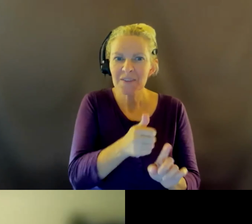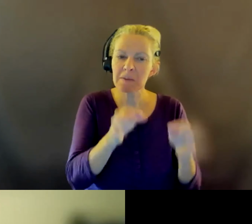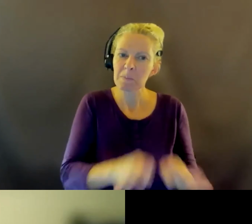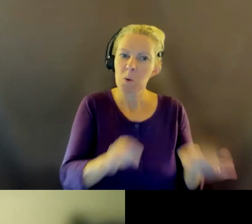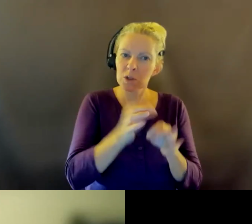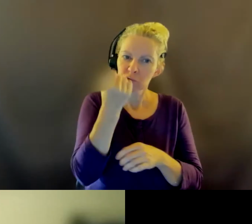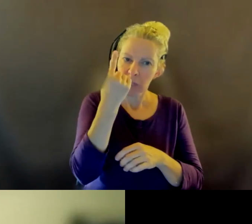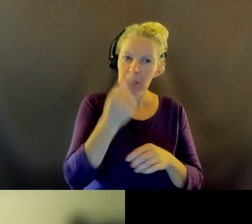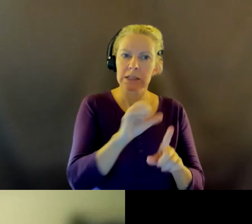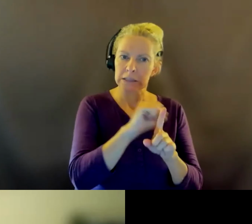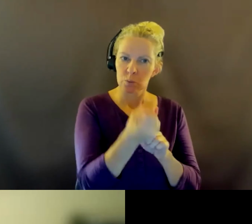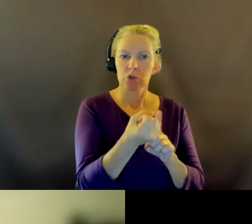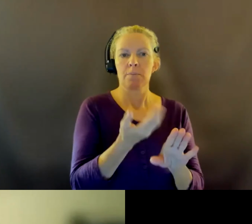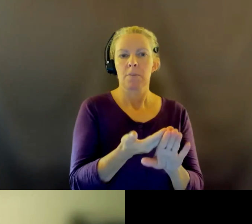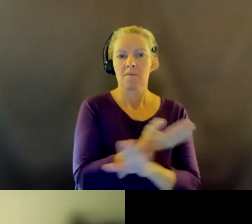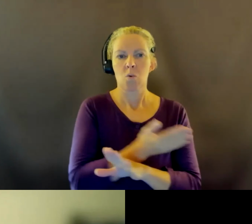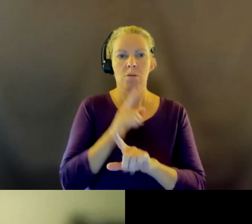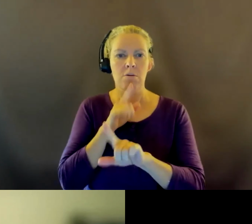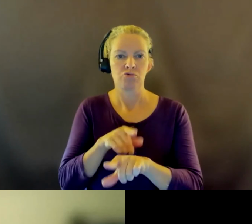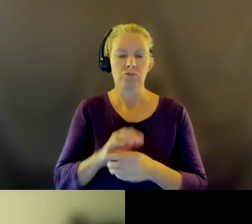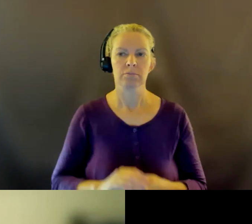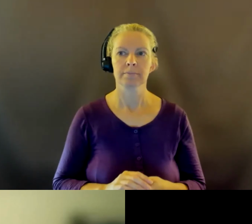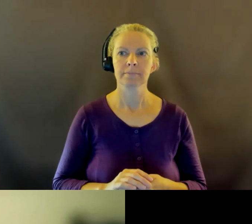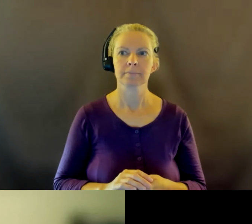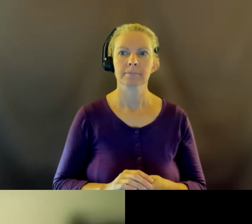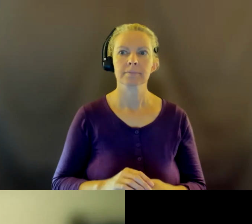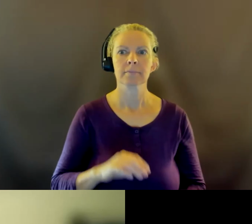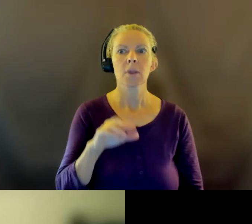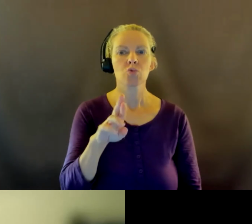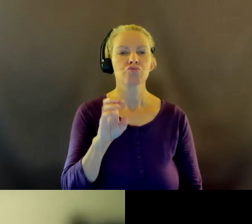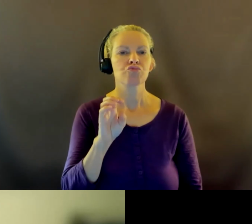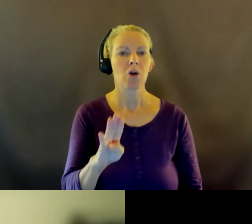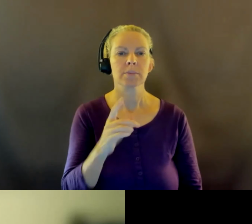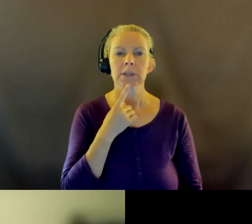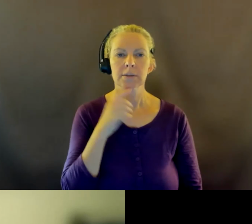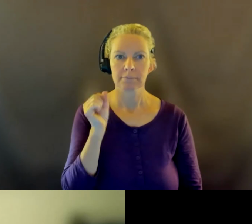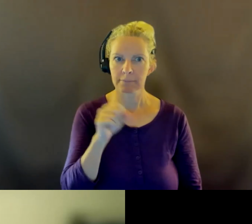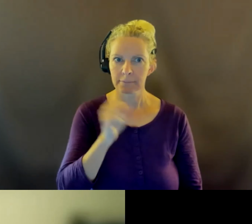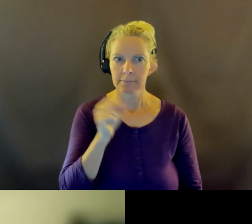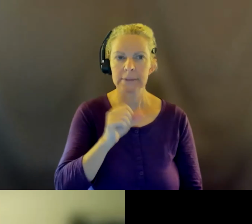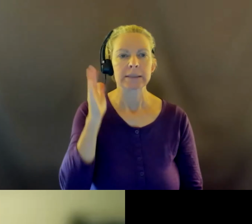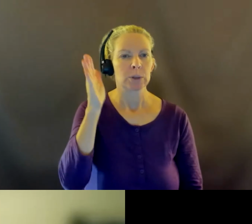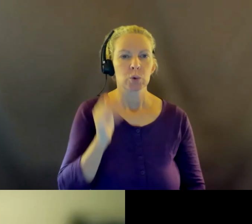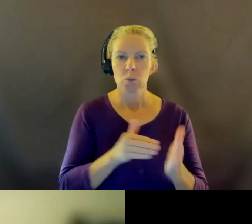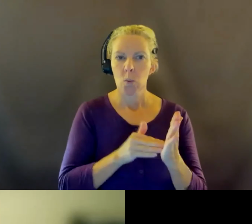Rob: That's one of the many things speakers completely overlook a lot of the time.